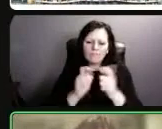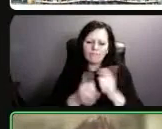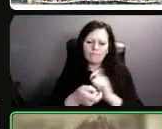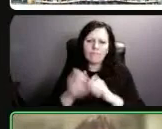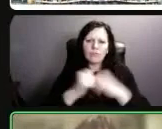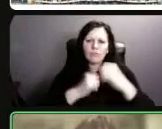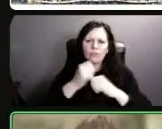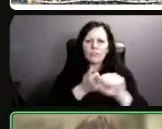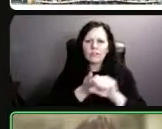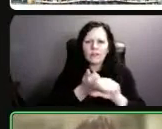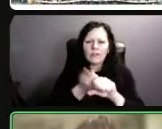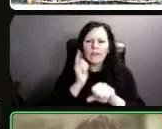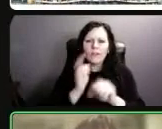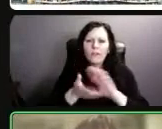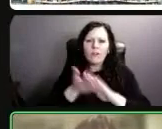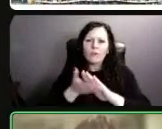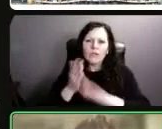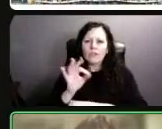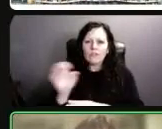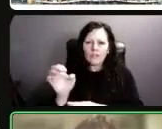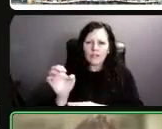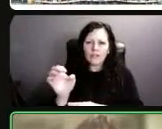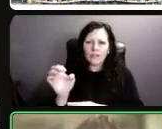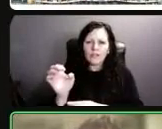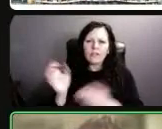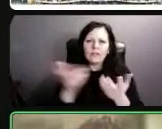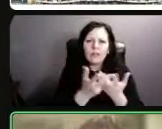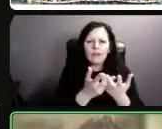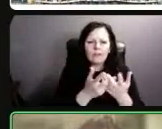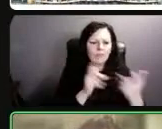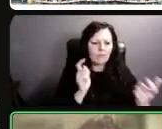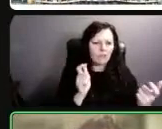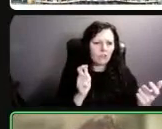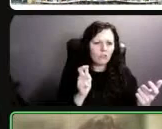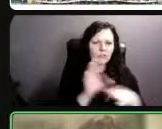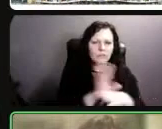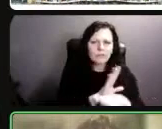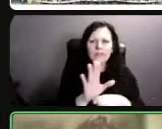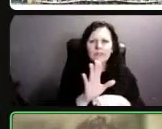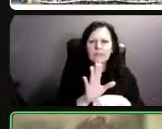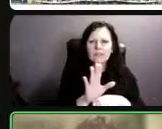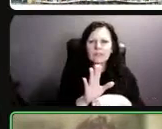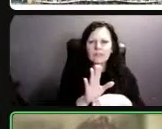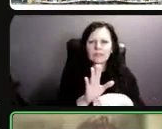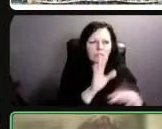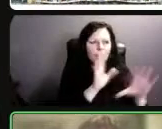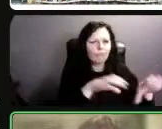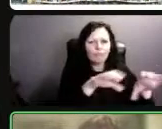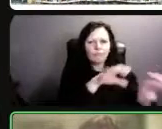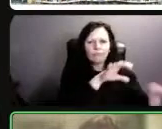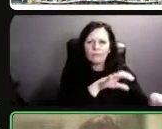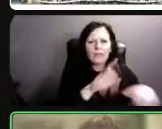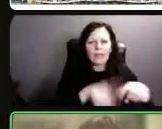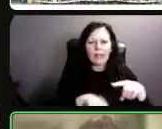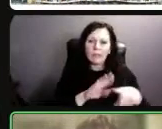YES, I DO HAVE A QUESTION YOU YOU MENTIONED THAT WE COULDN'T